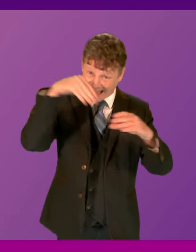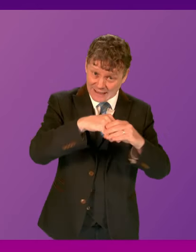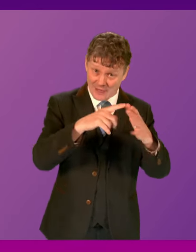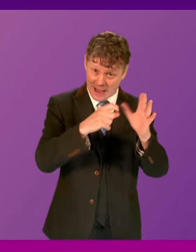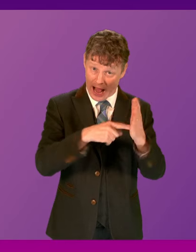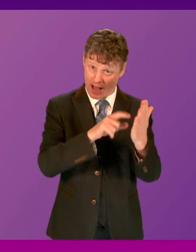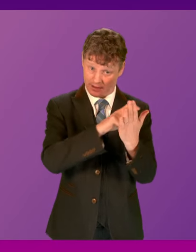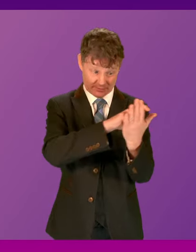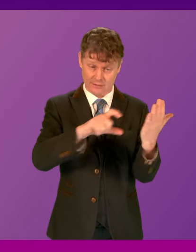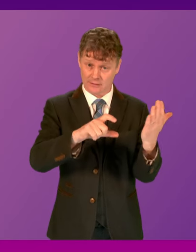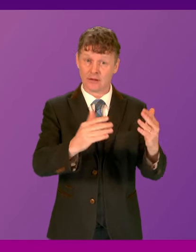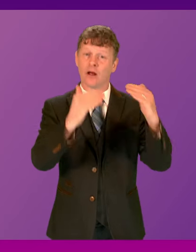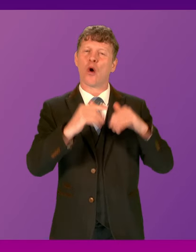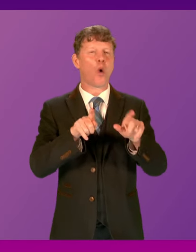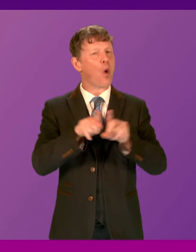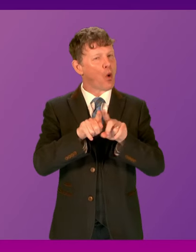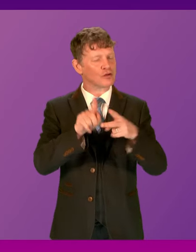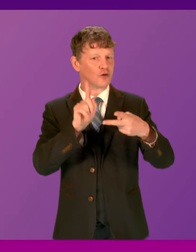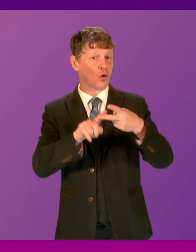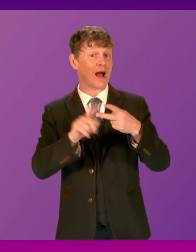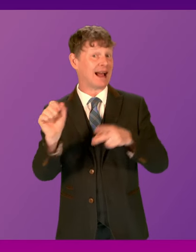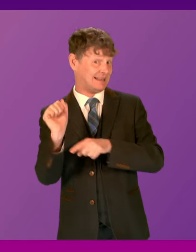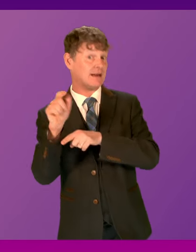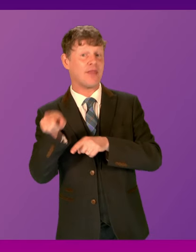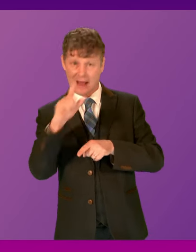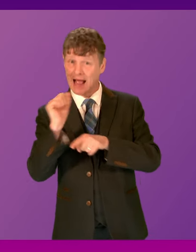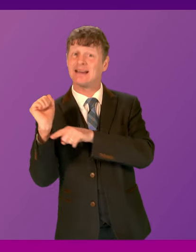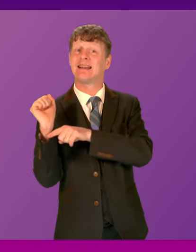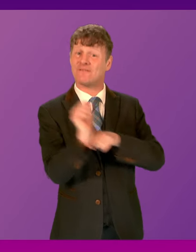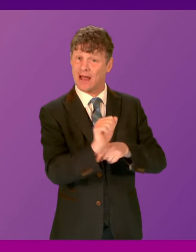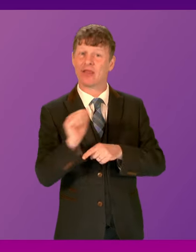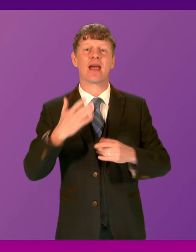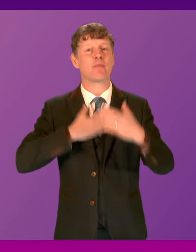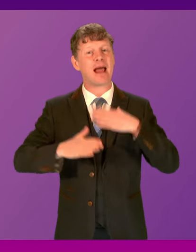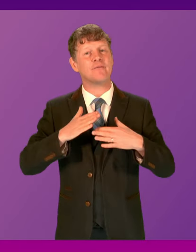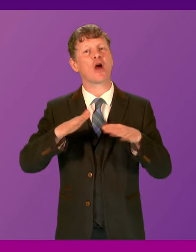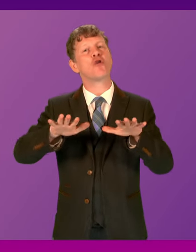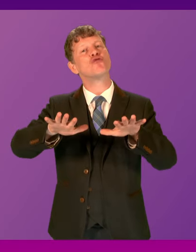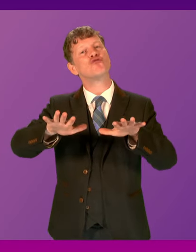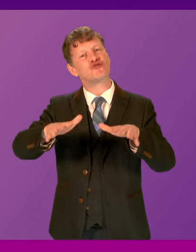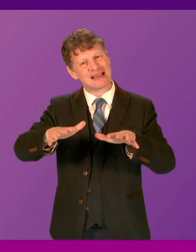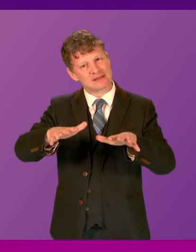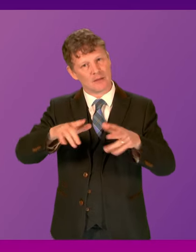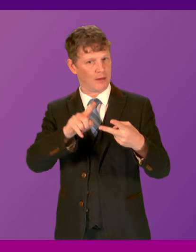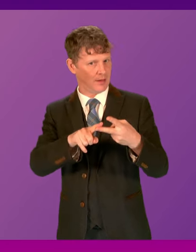There is also a defence available of a person’s behaviour being “reasonable”, which safeguards people’s rights.